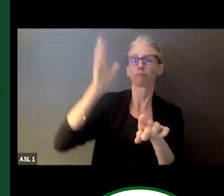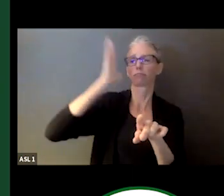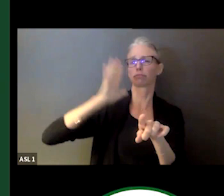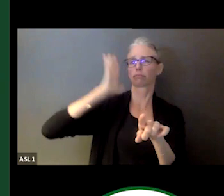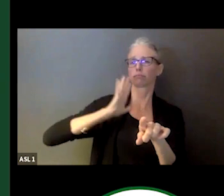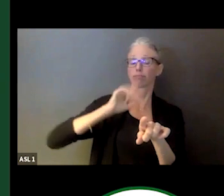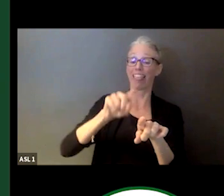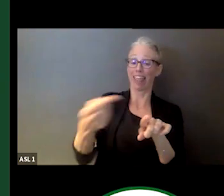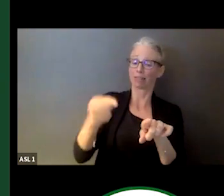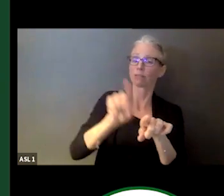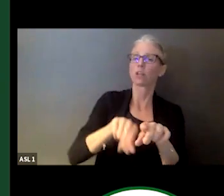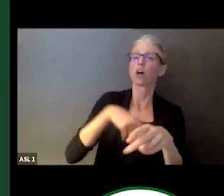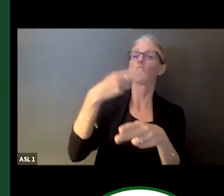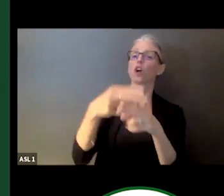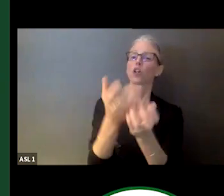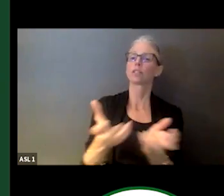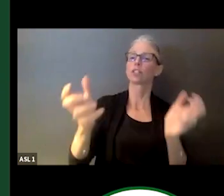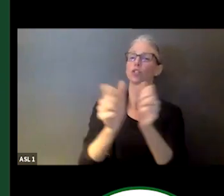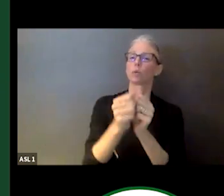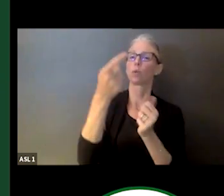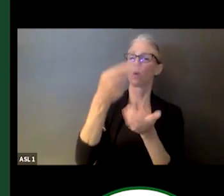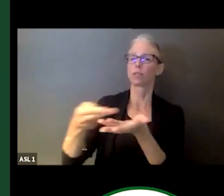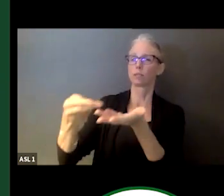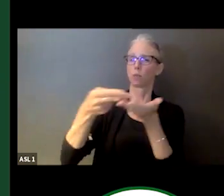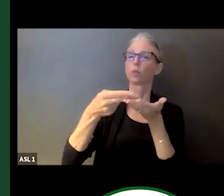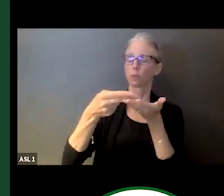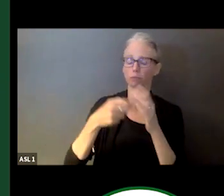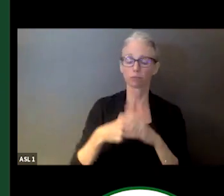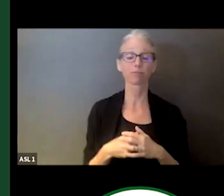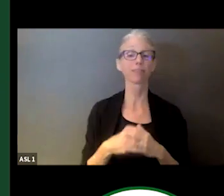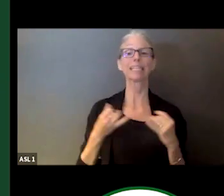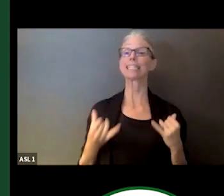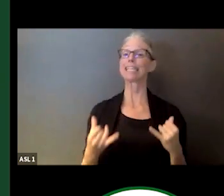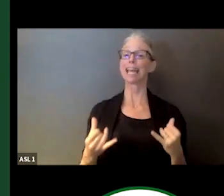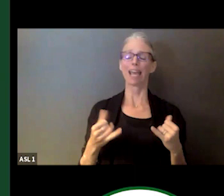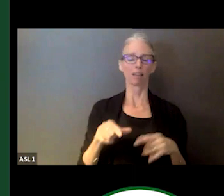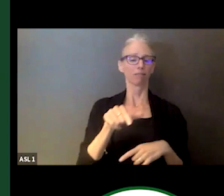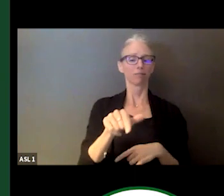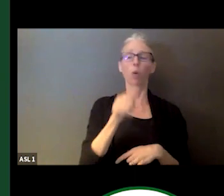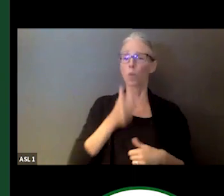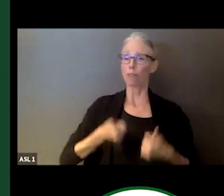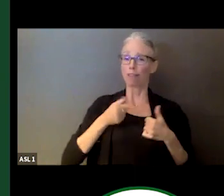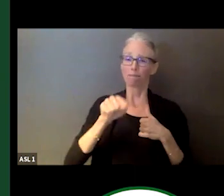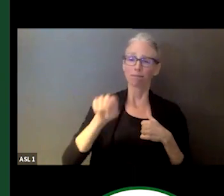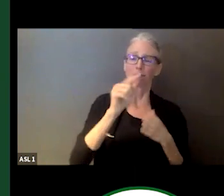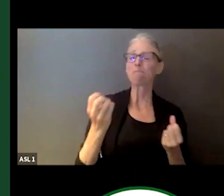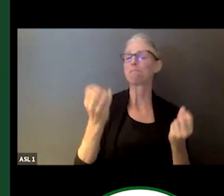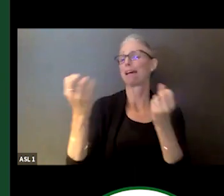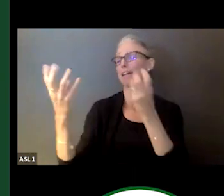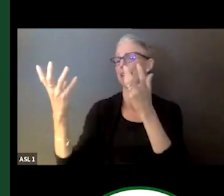Today, this land is now home to many, including the First Nations peoples. As well as Metis and Inuit peoples.